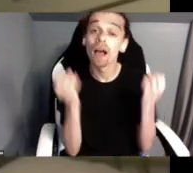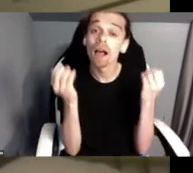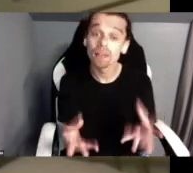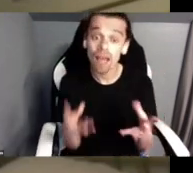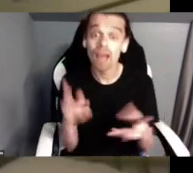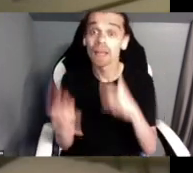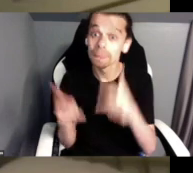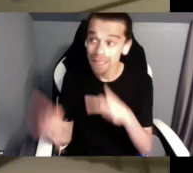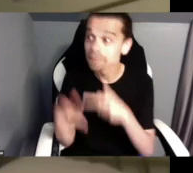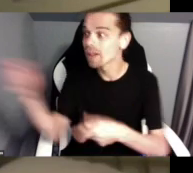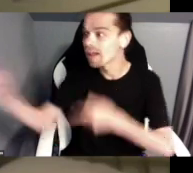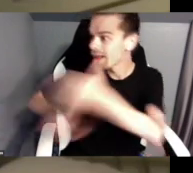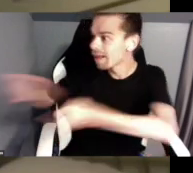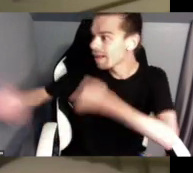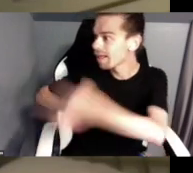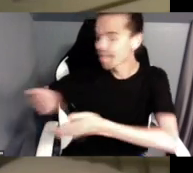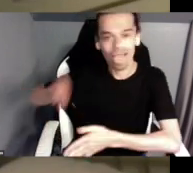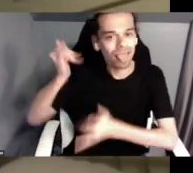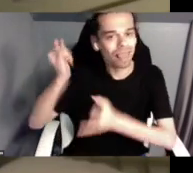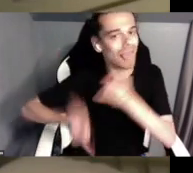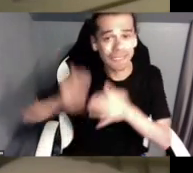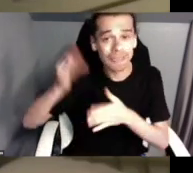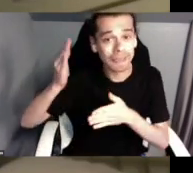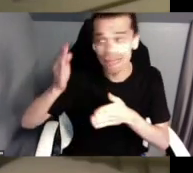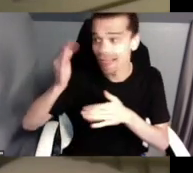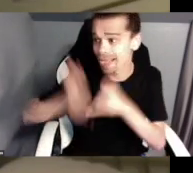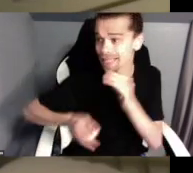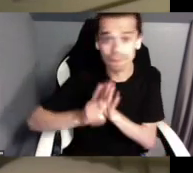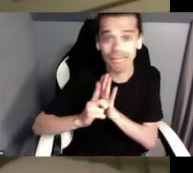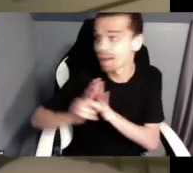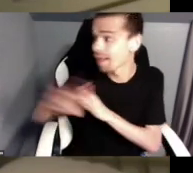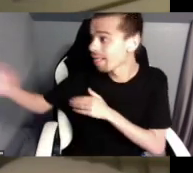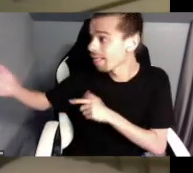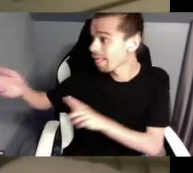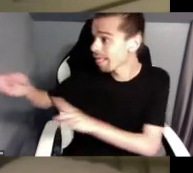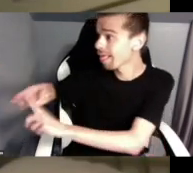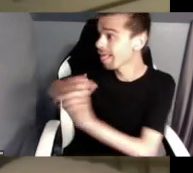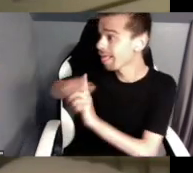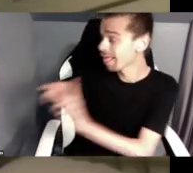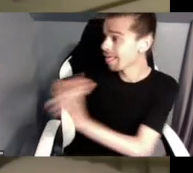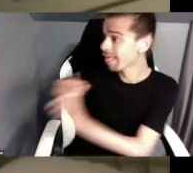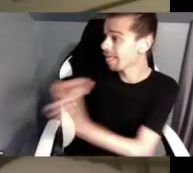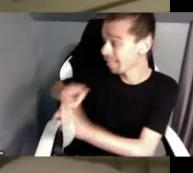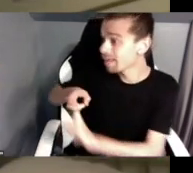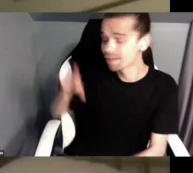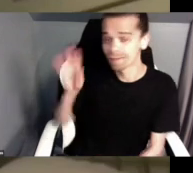at the beginning of the project to get some ideas. Then able body researchers